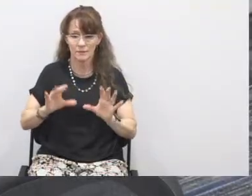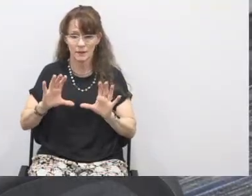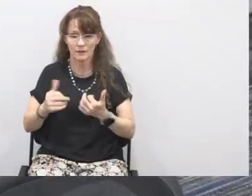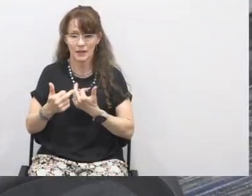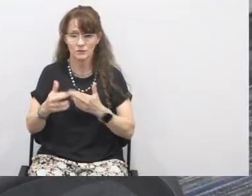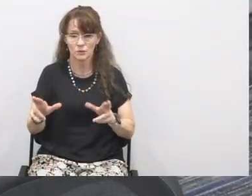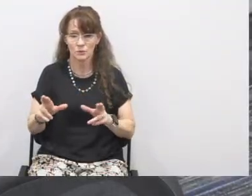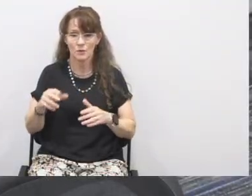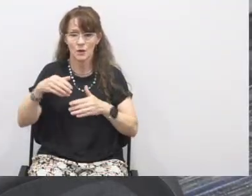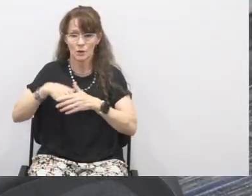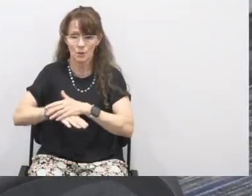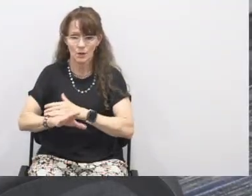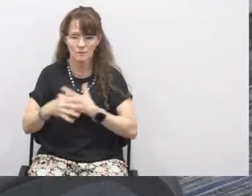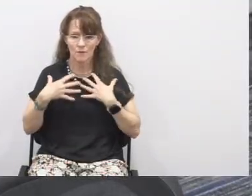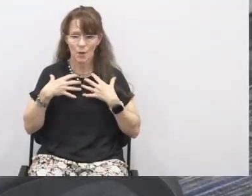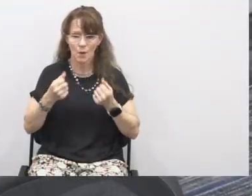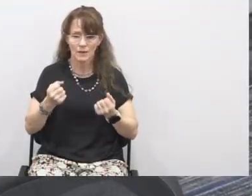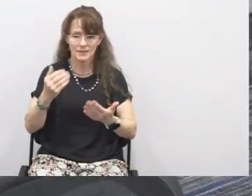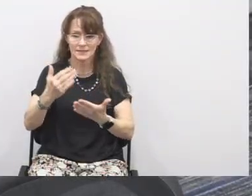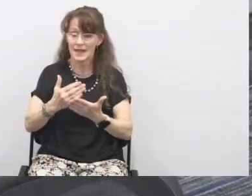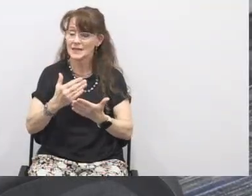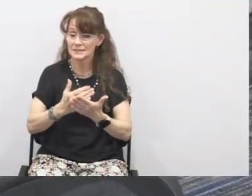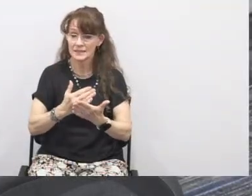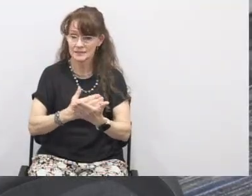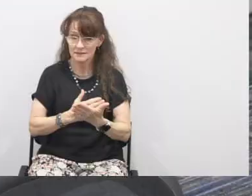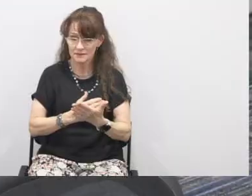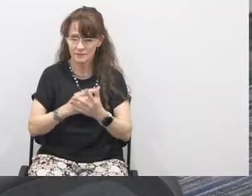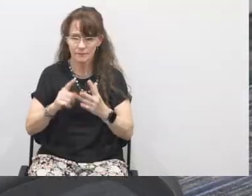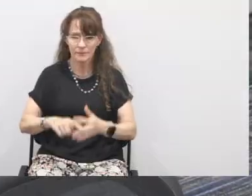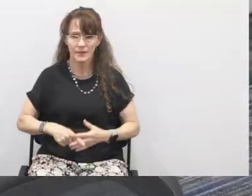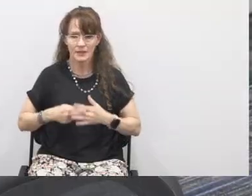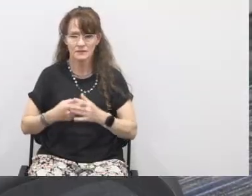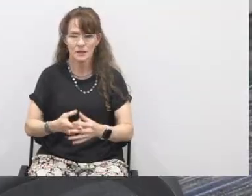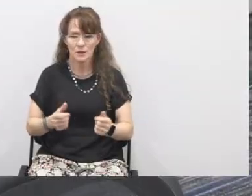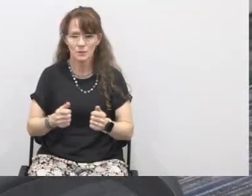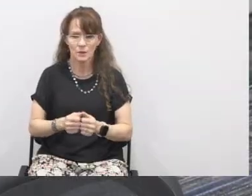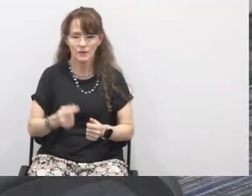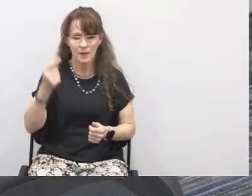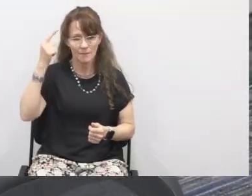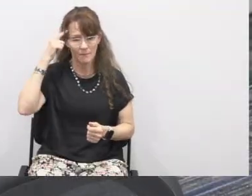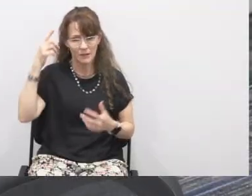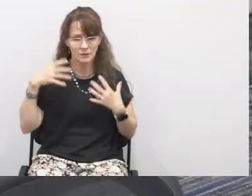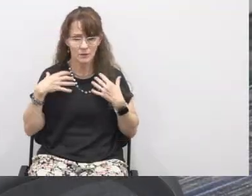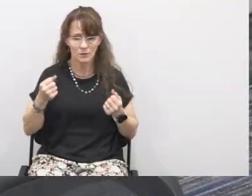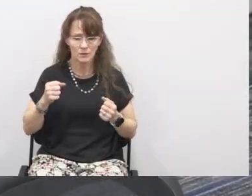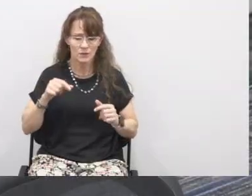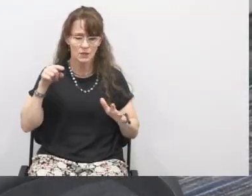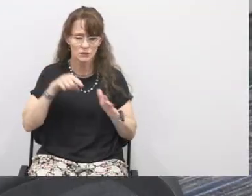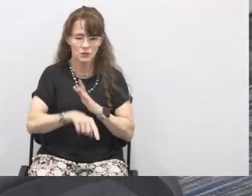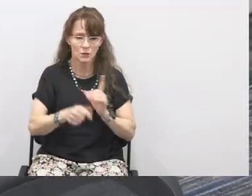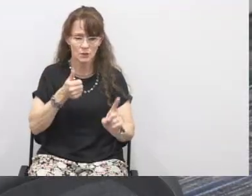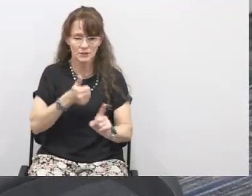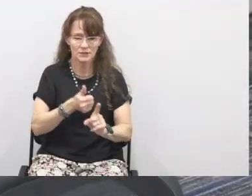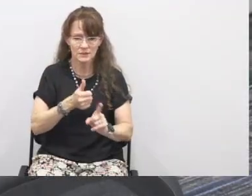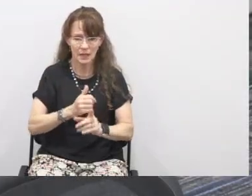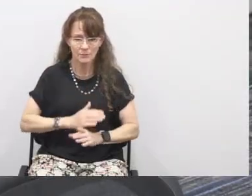go in for wellness lessons. They start with mental wellness, suicide prevention in September,